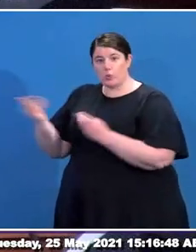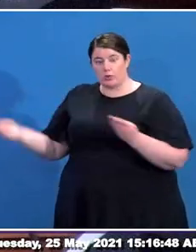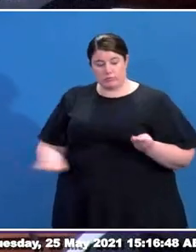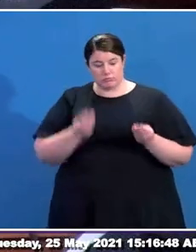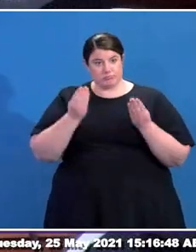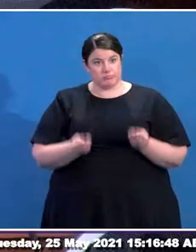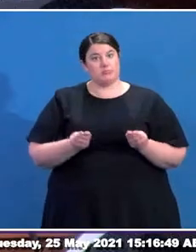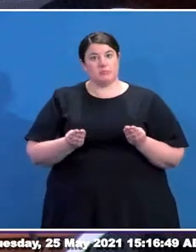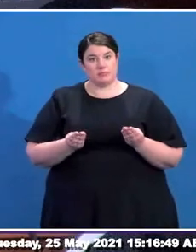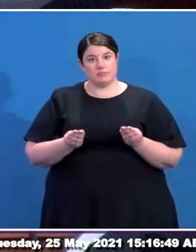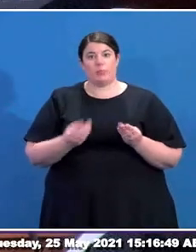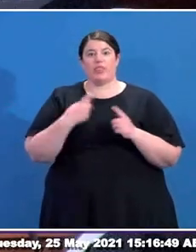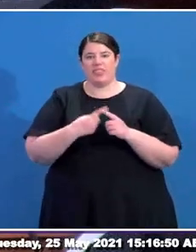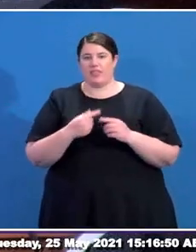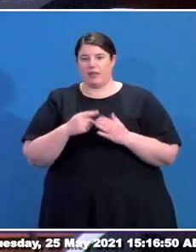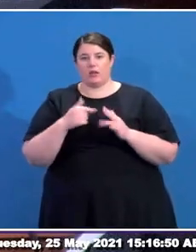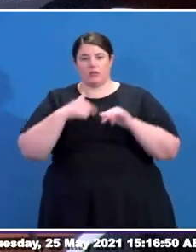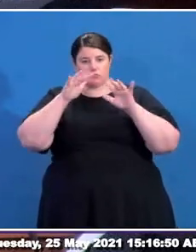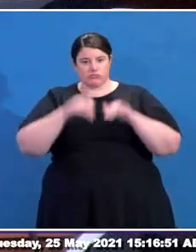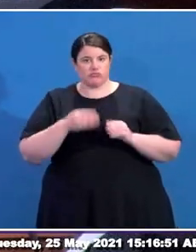and a written response on 4 October.